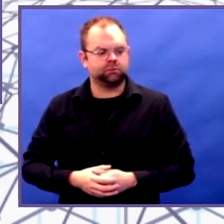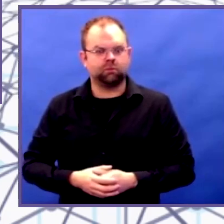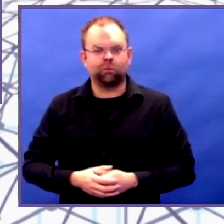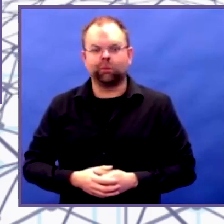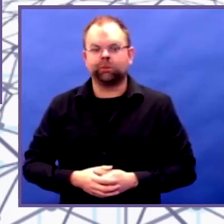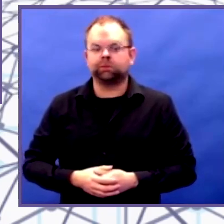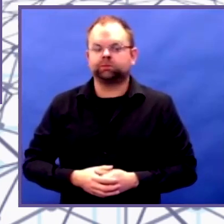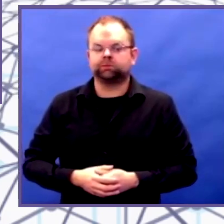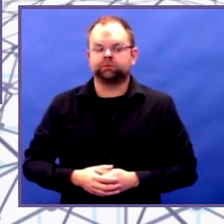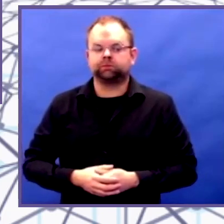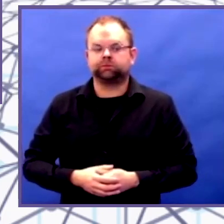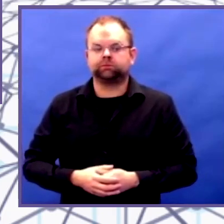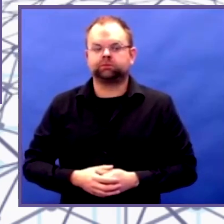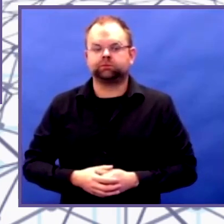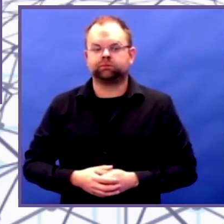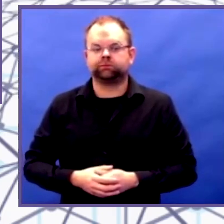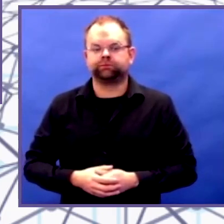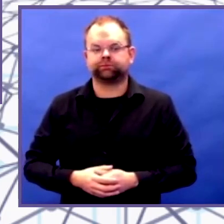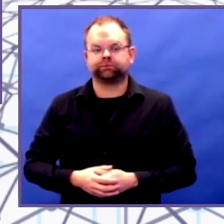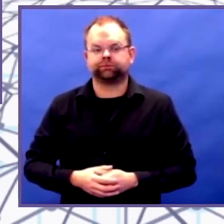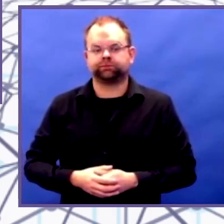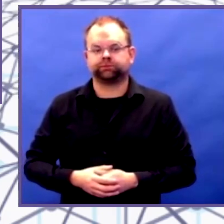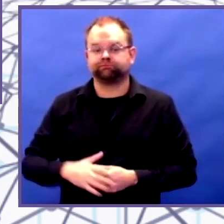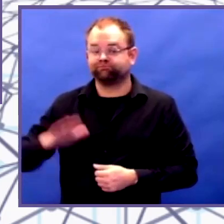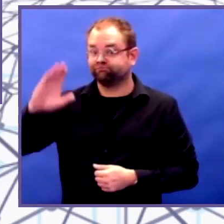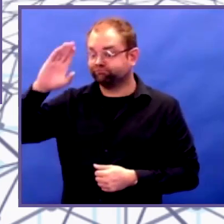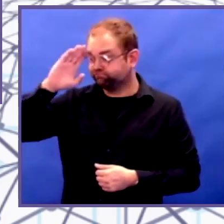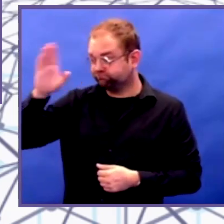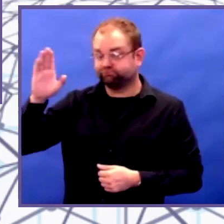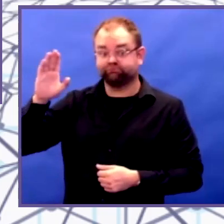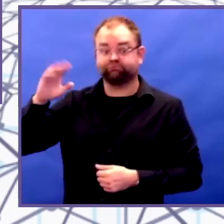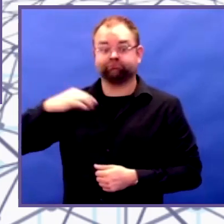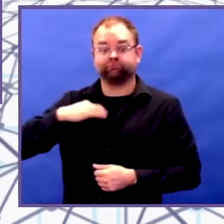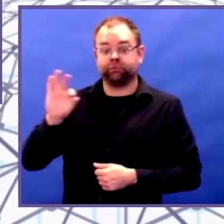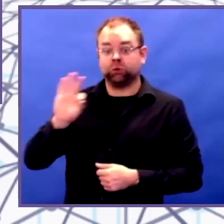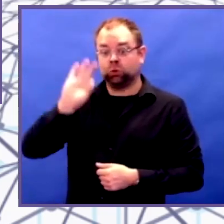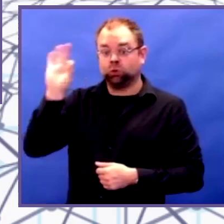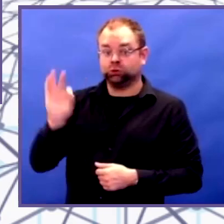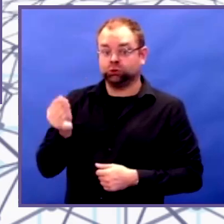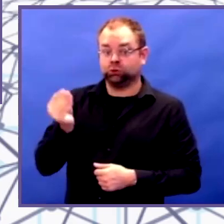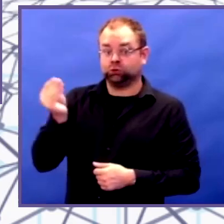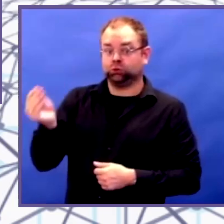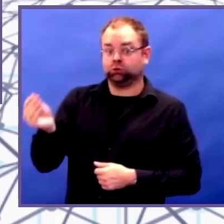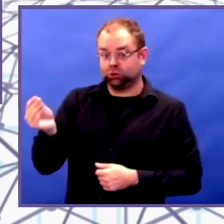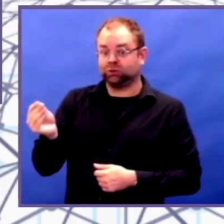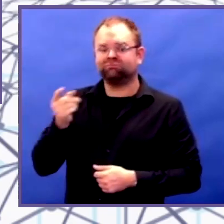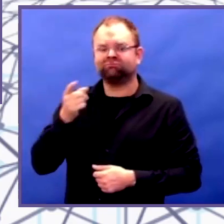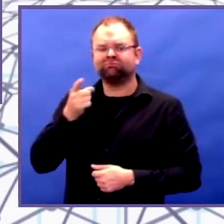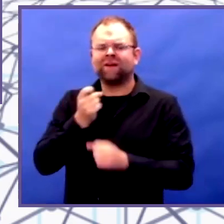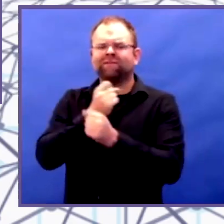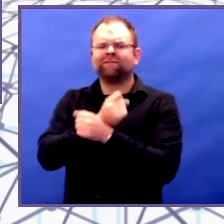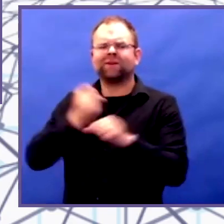around the world, has areas of formality and informality and with many informal settlements,